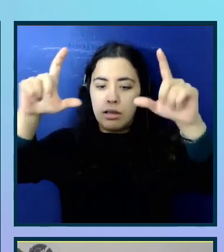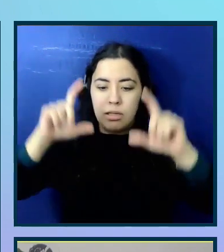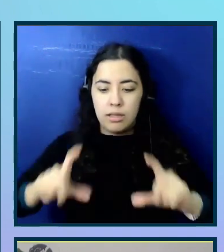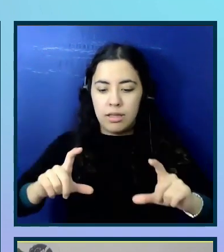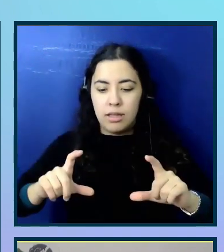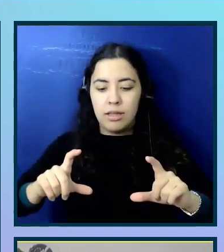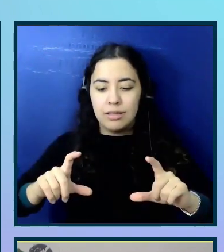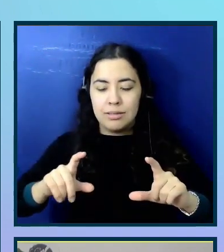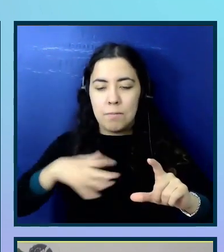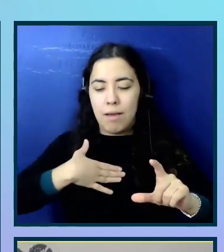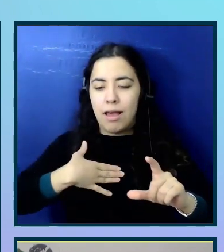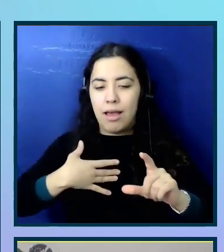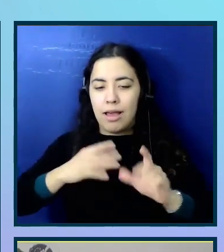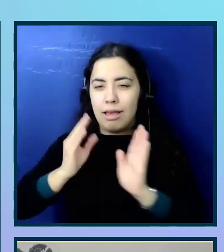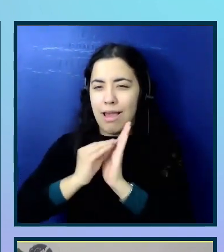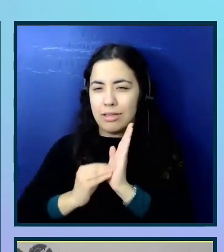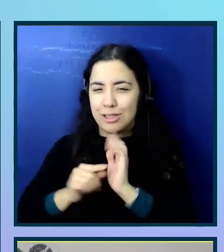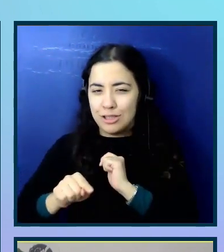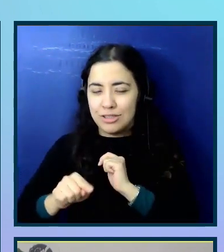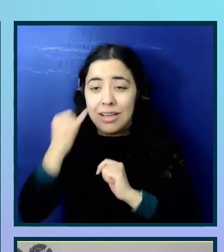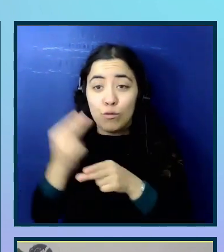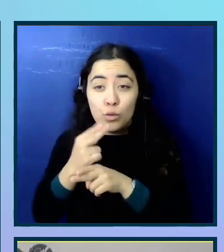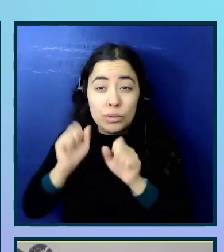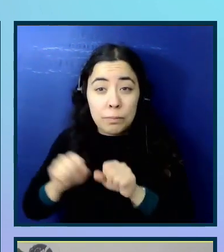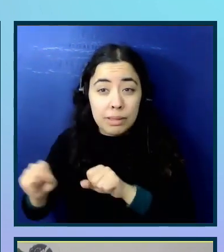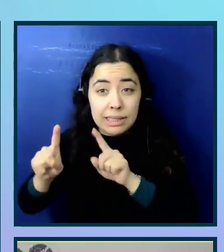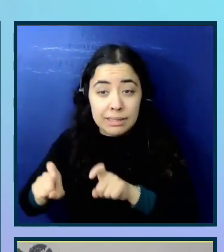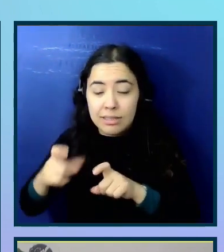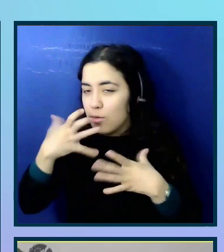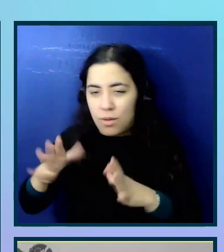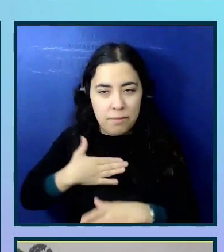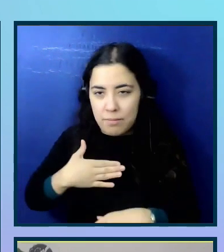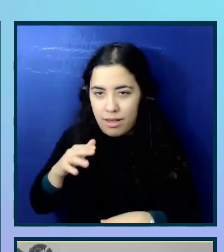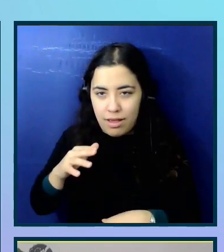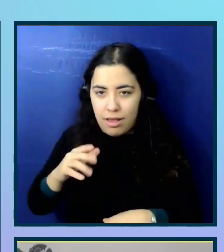So I have the clean version and then I will have a second version of that page. So here, the names are messed up.